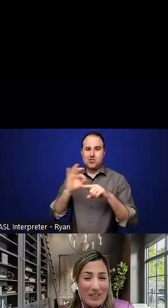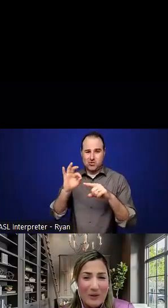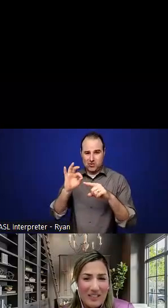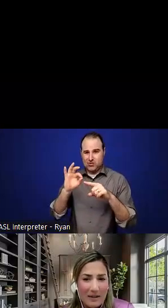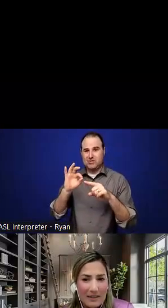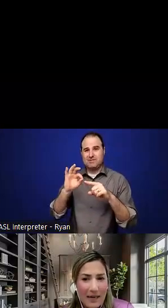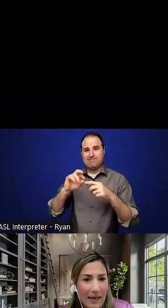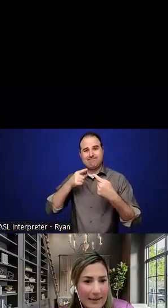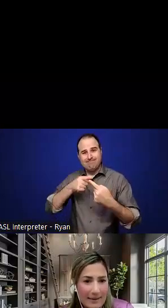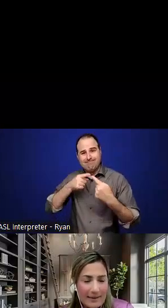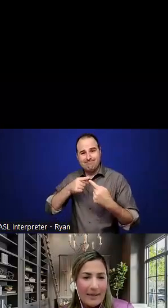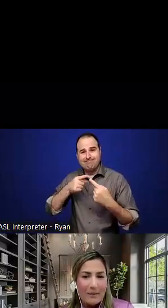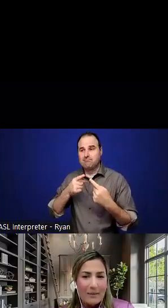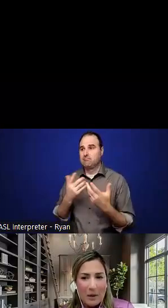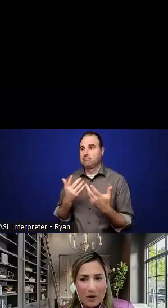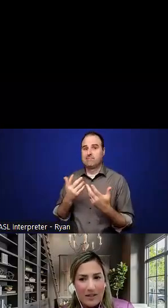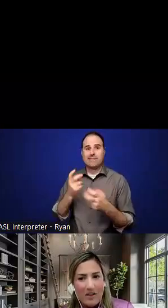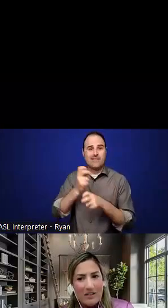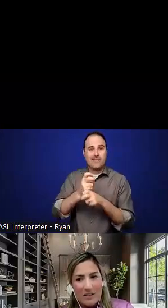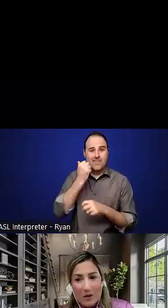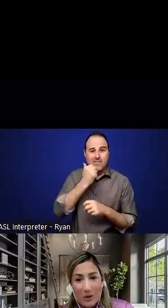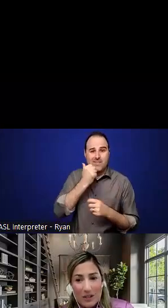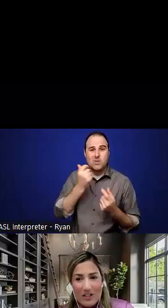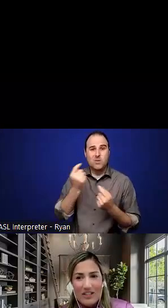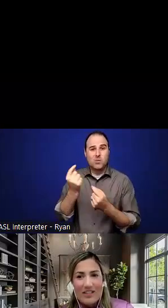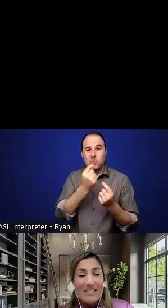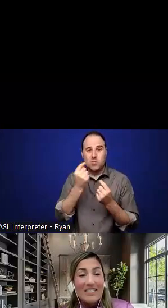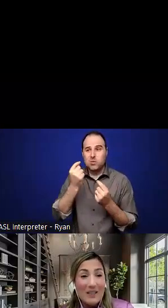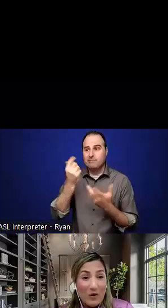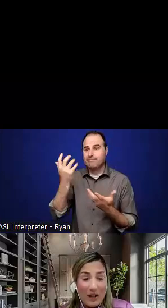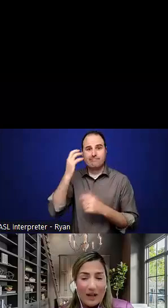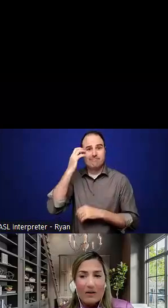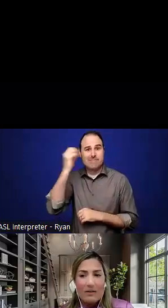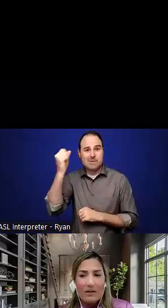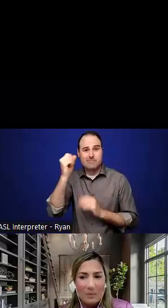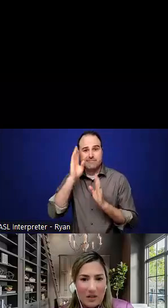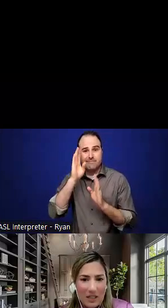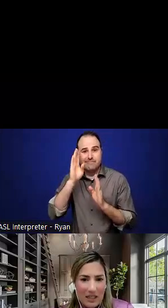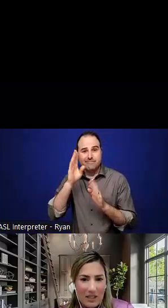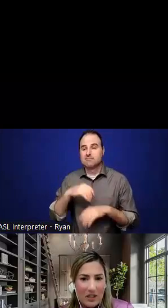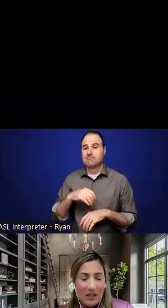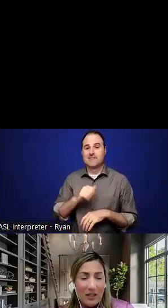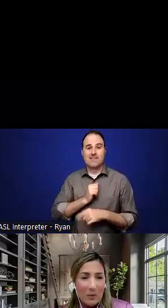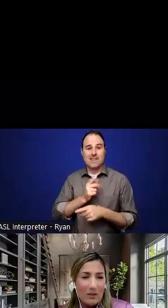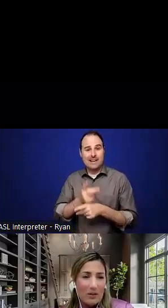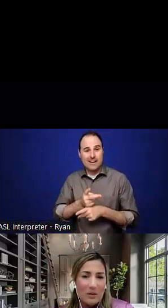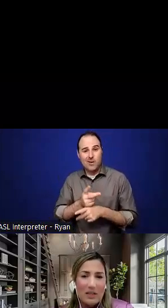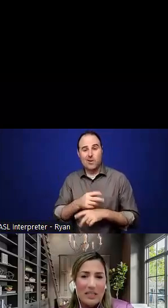with daily tasks, memory and concentration, self-care, communication, and weaker community